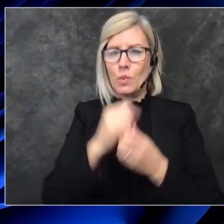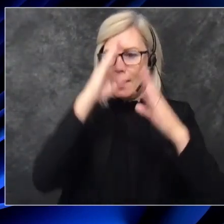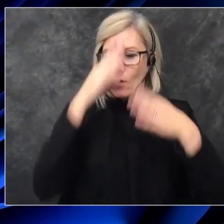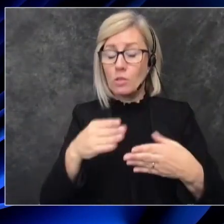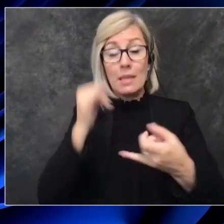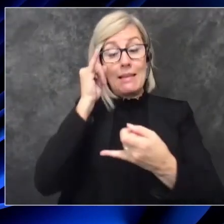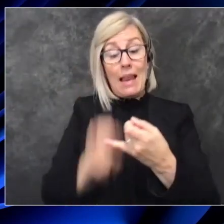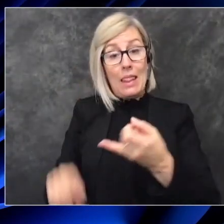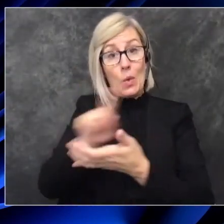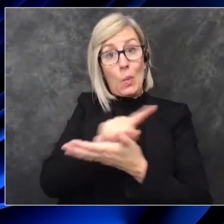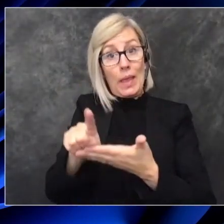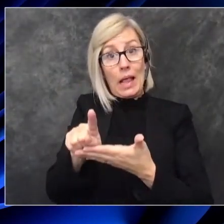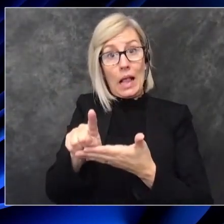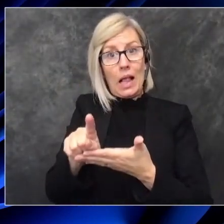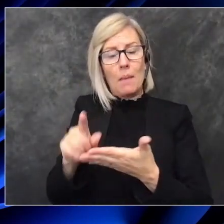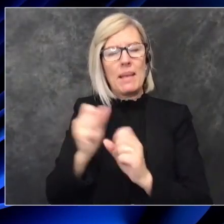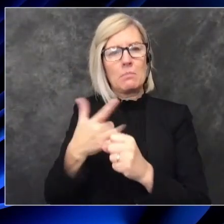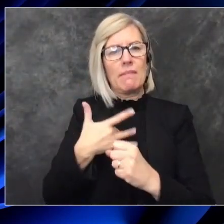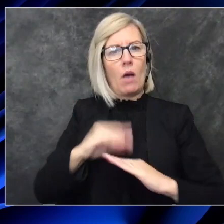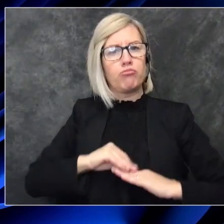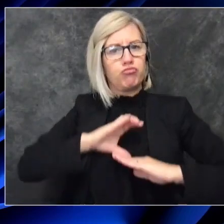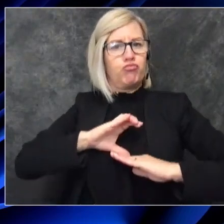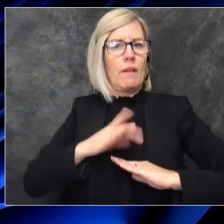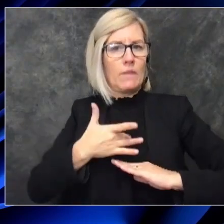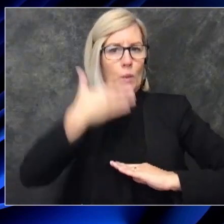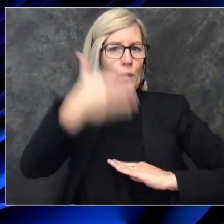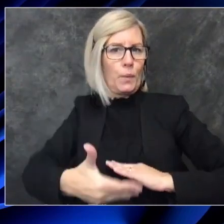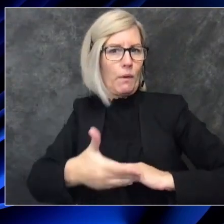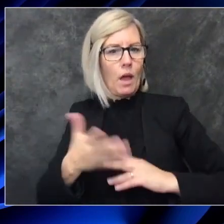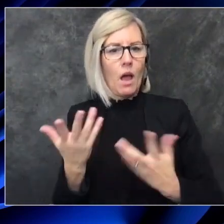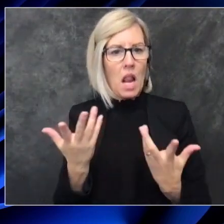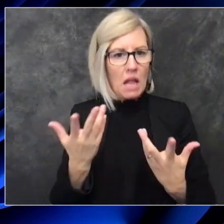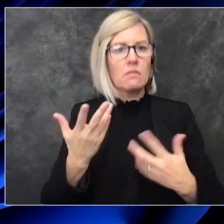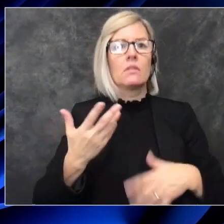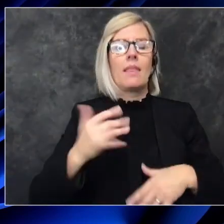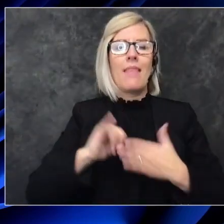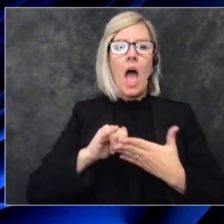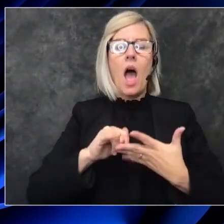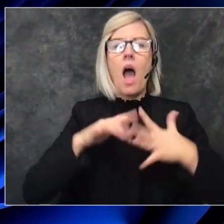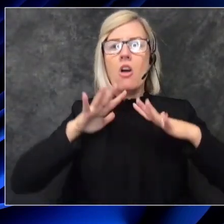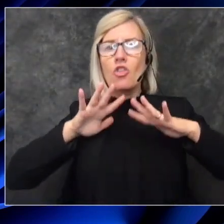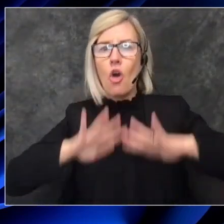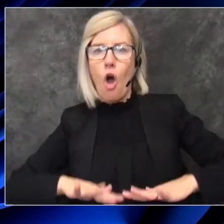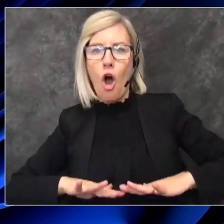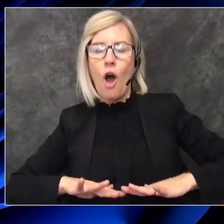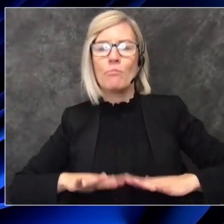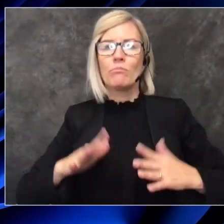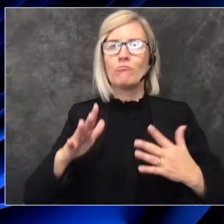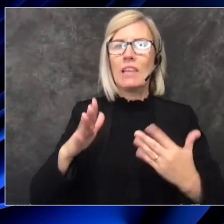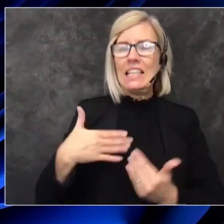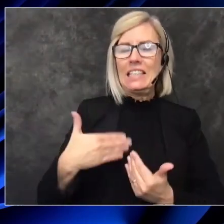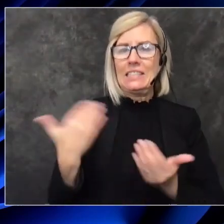just makes me feel good, right? Yeah that that whole calm and ease thing coming back again, but being able to use this as a